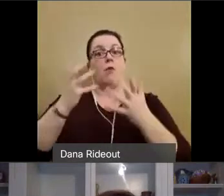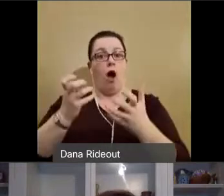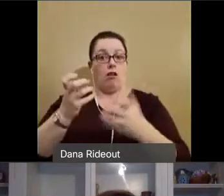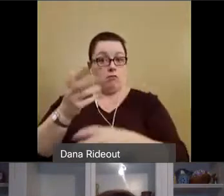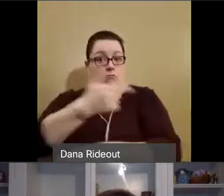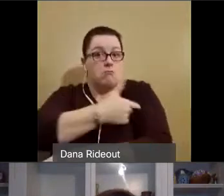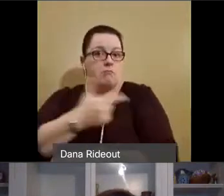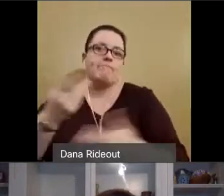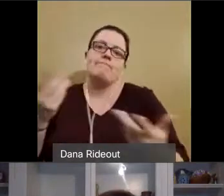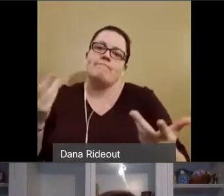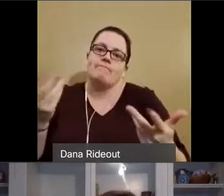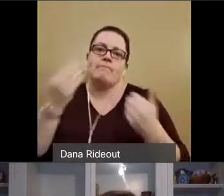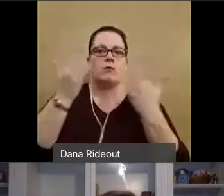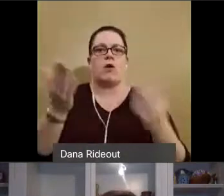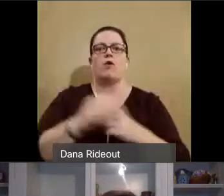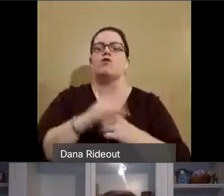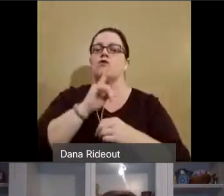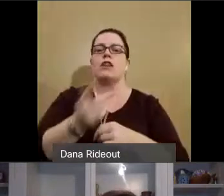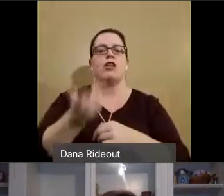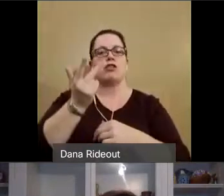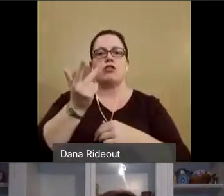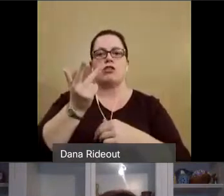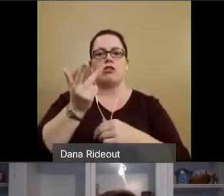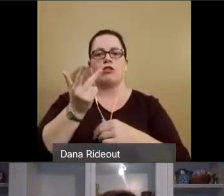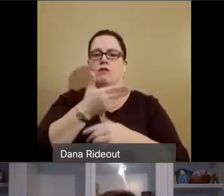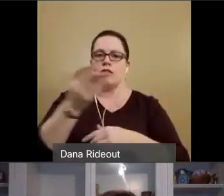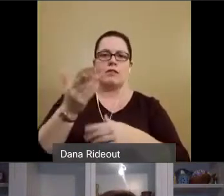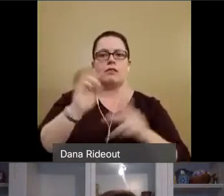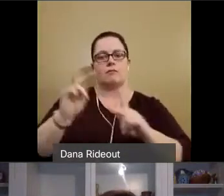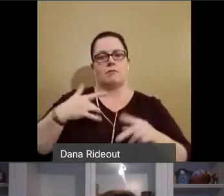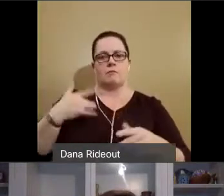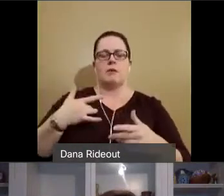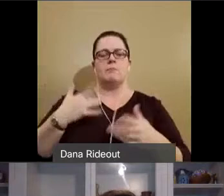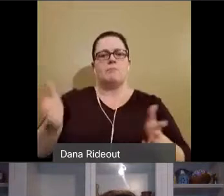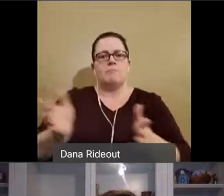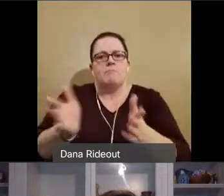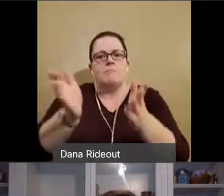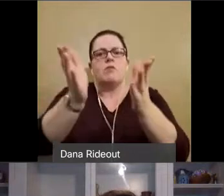Now, the 3 drivers, according to a recent report from the University of Sussex and London, school of hygiene and.